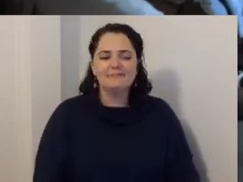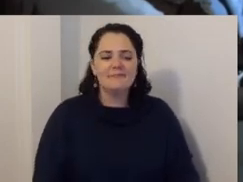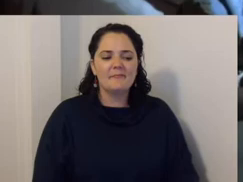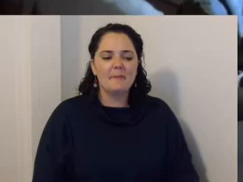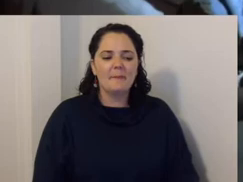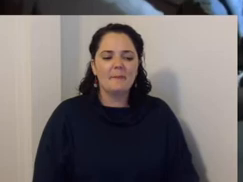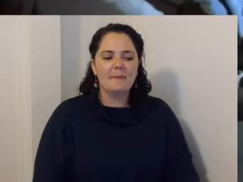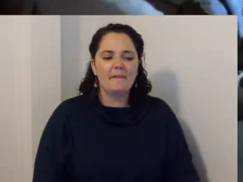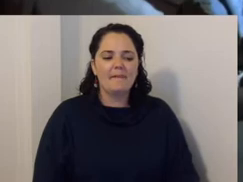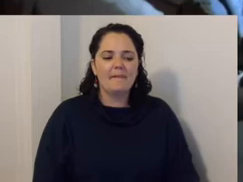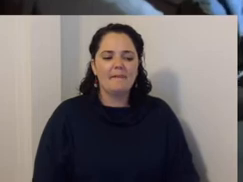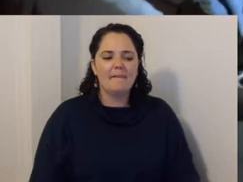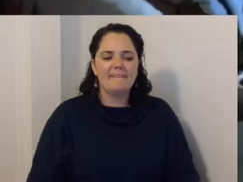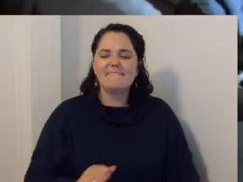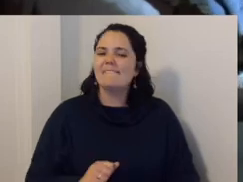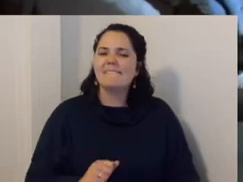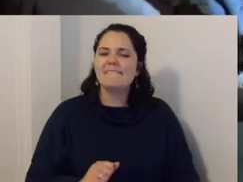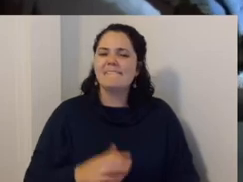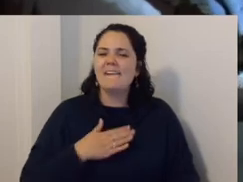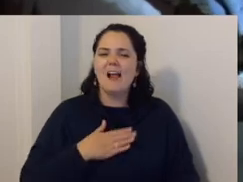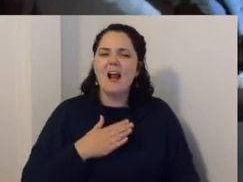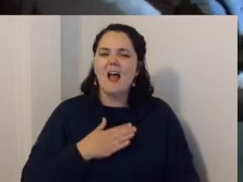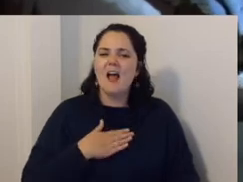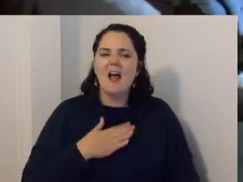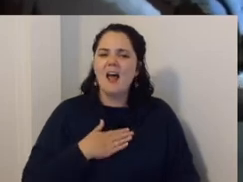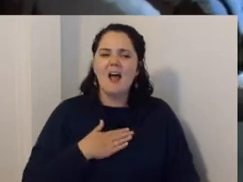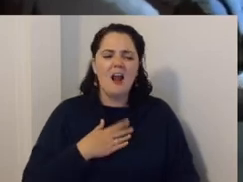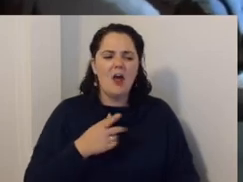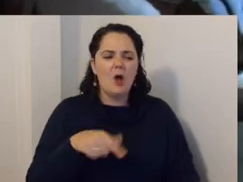I might change you again sorry y'all, Rachel I might actually have you roll up onto your side